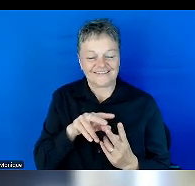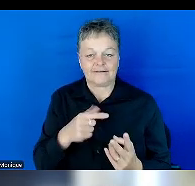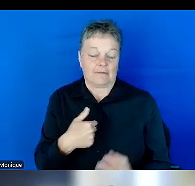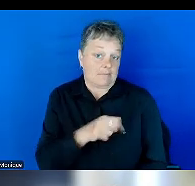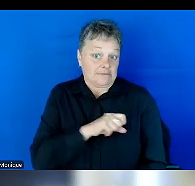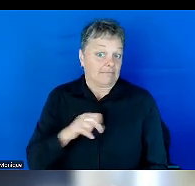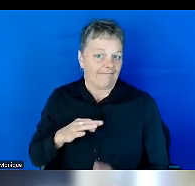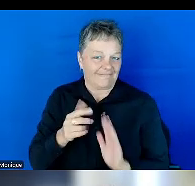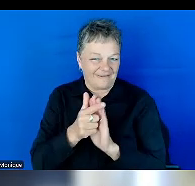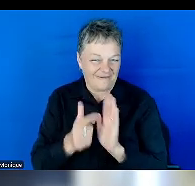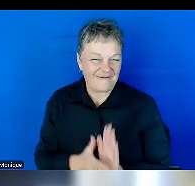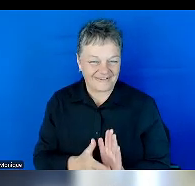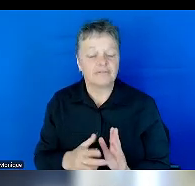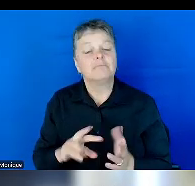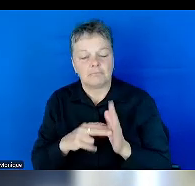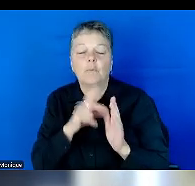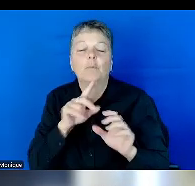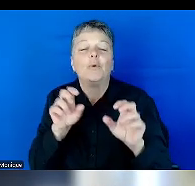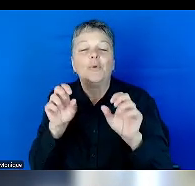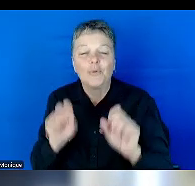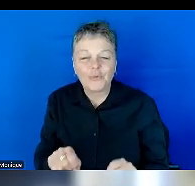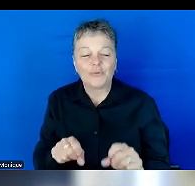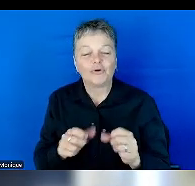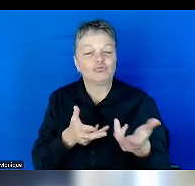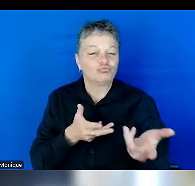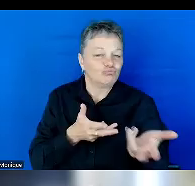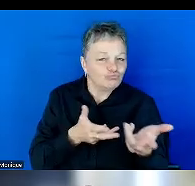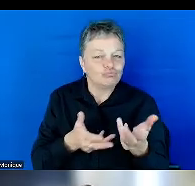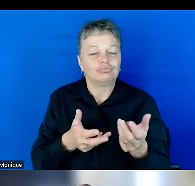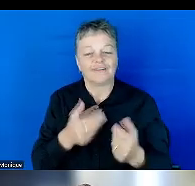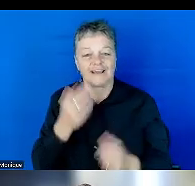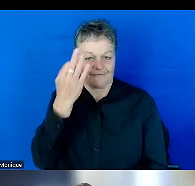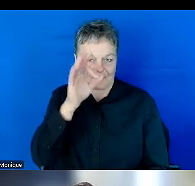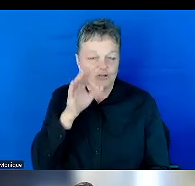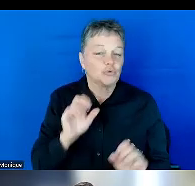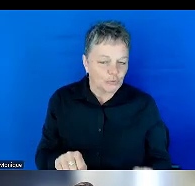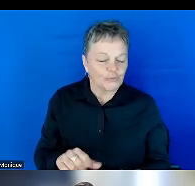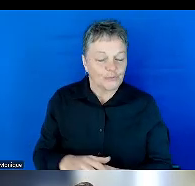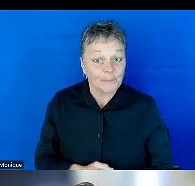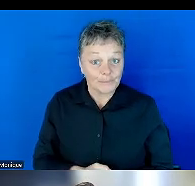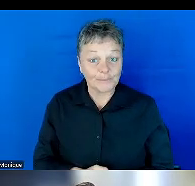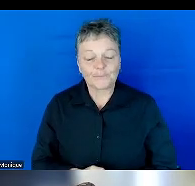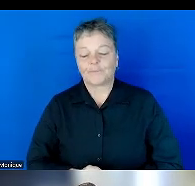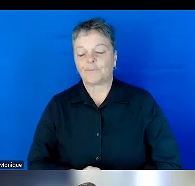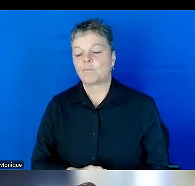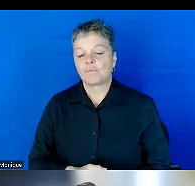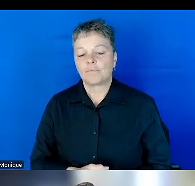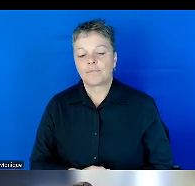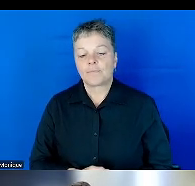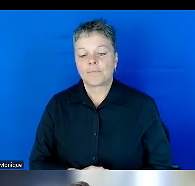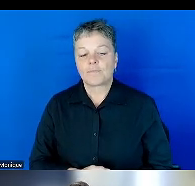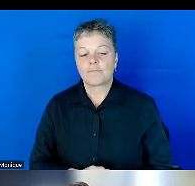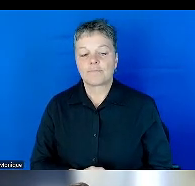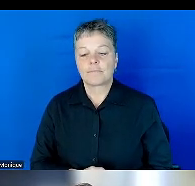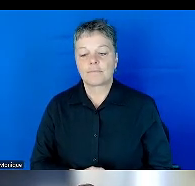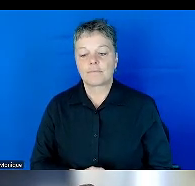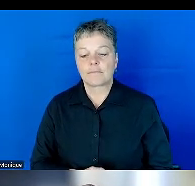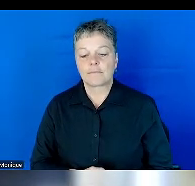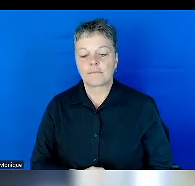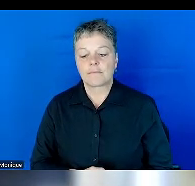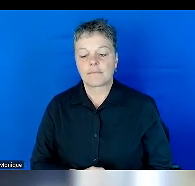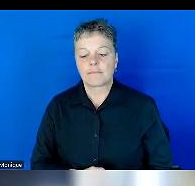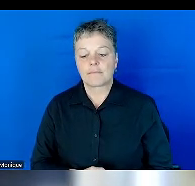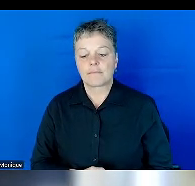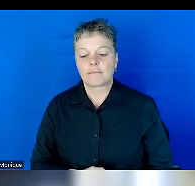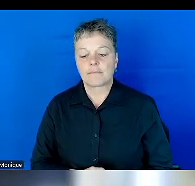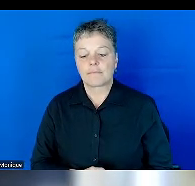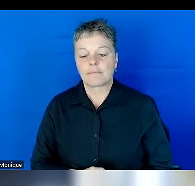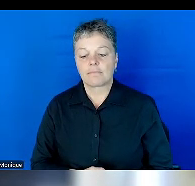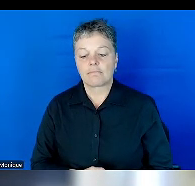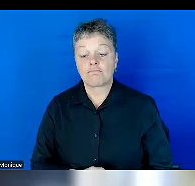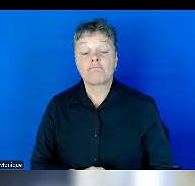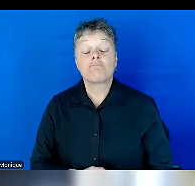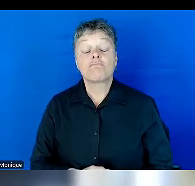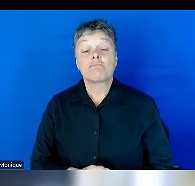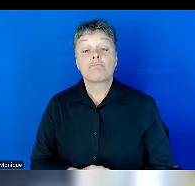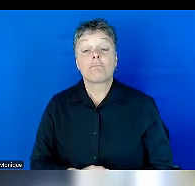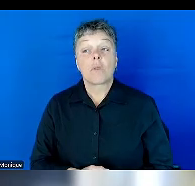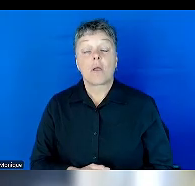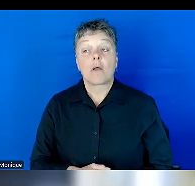to provide legal services in French as well as in English. Um, and just to give you a general